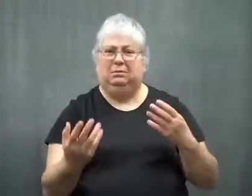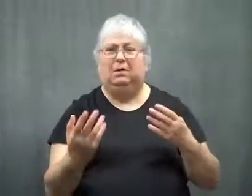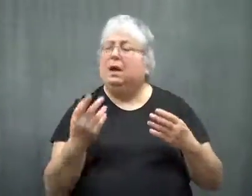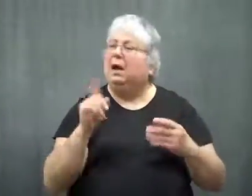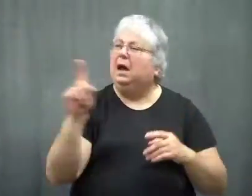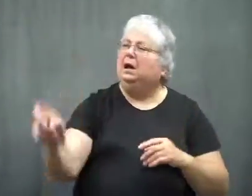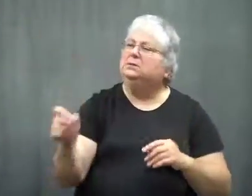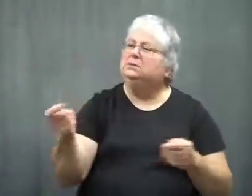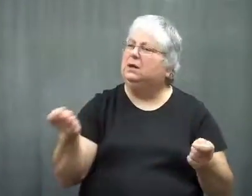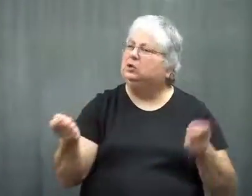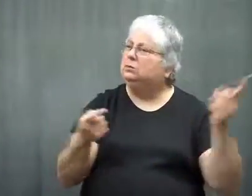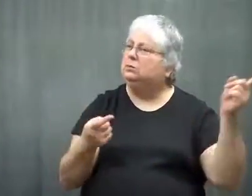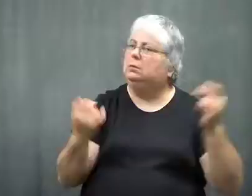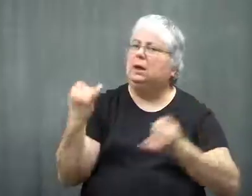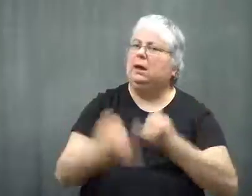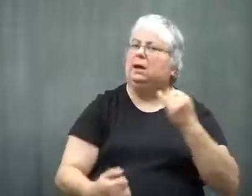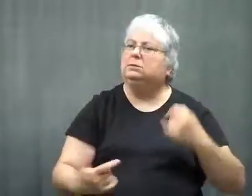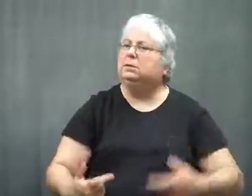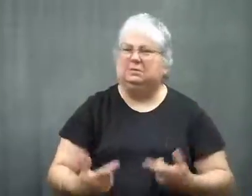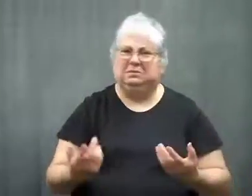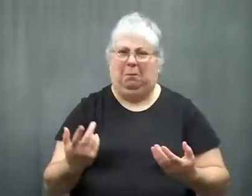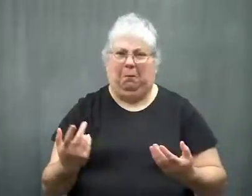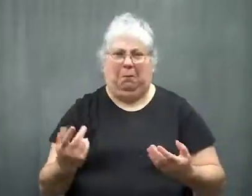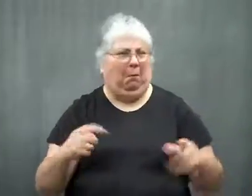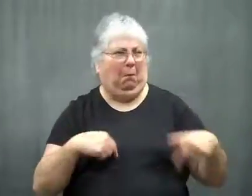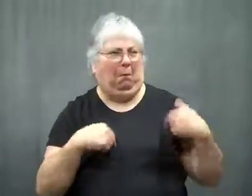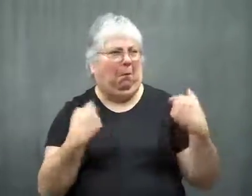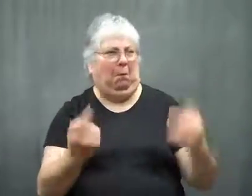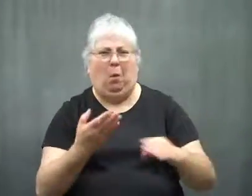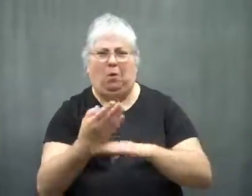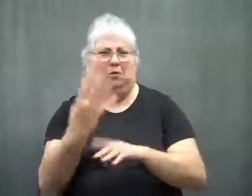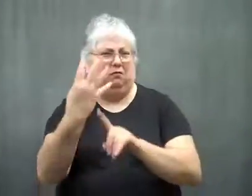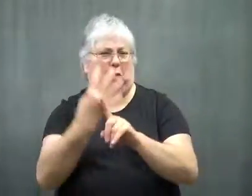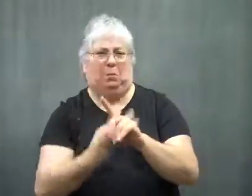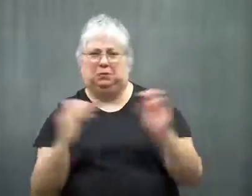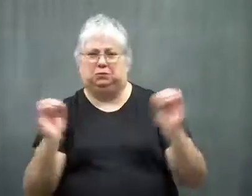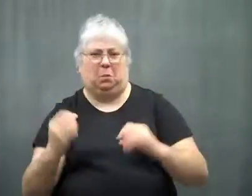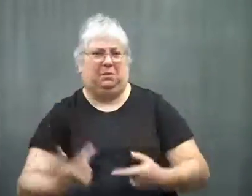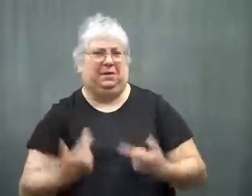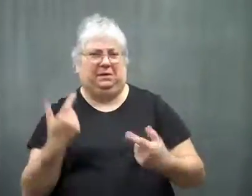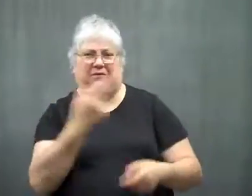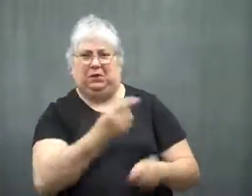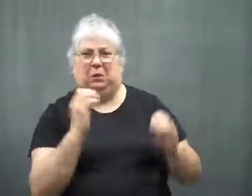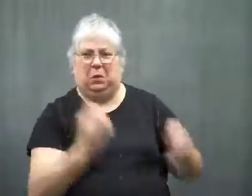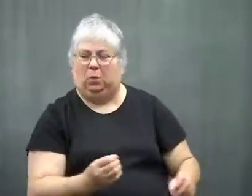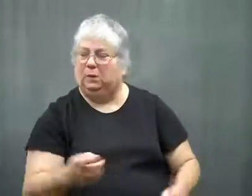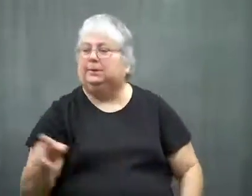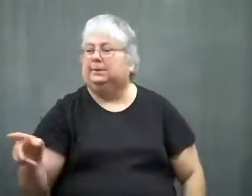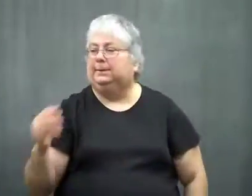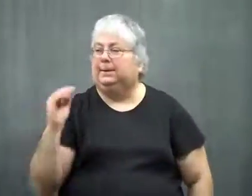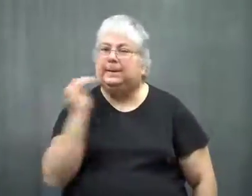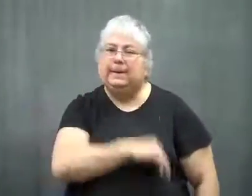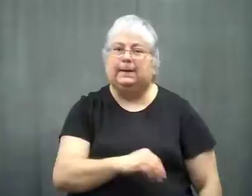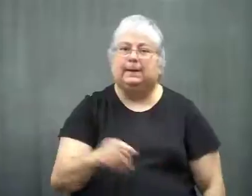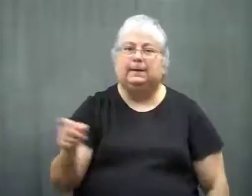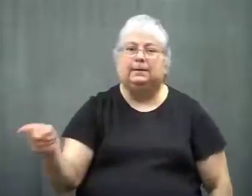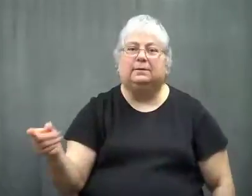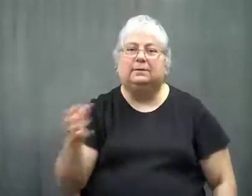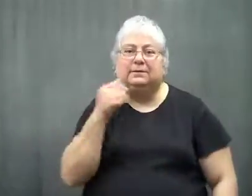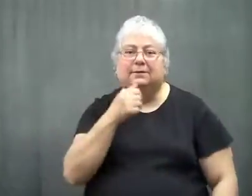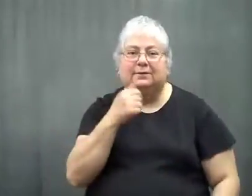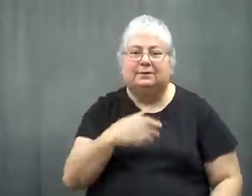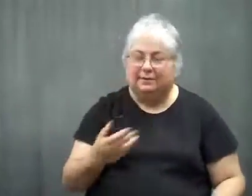The manager said no one had lived there in over four months, so Casey lied.